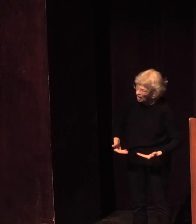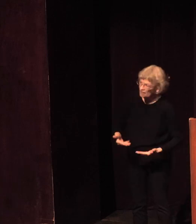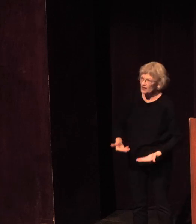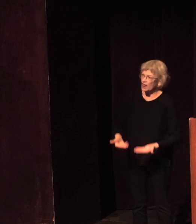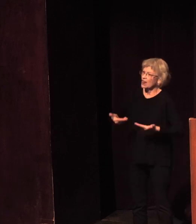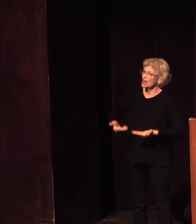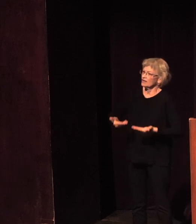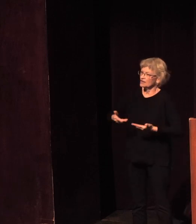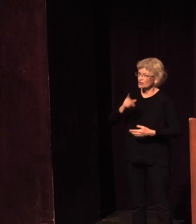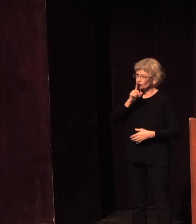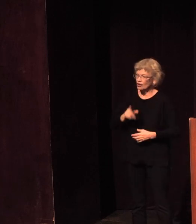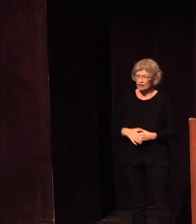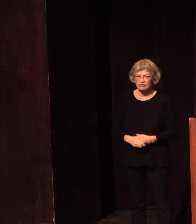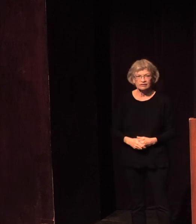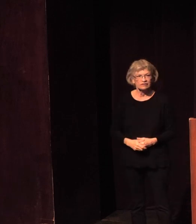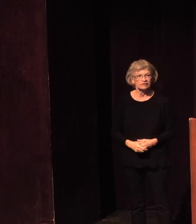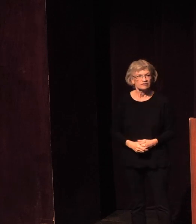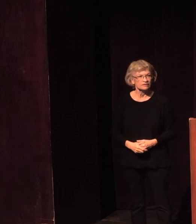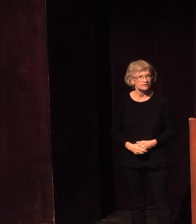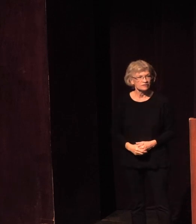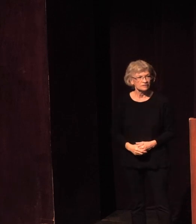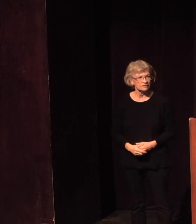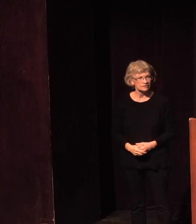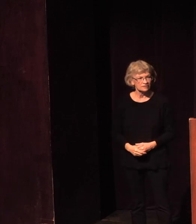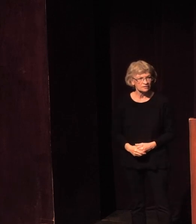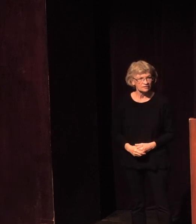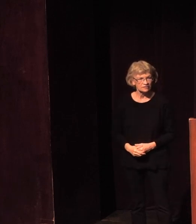team who do most of the heavy lifting for these events.